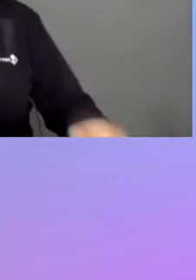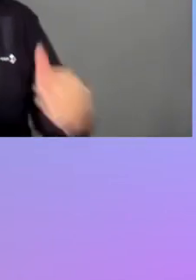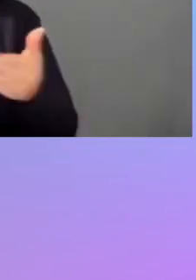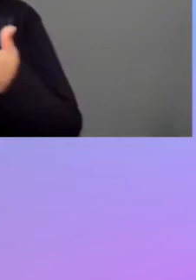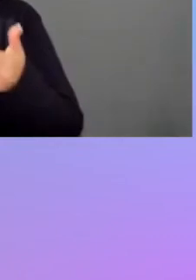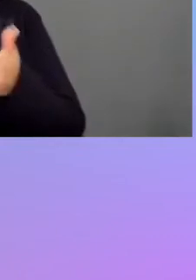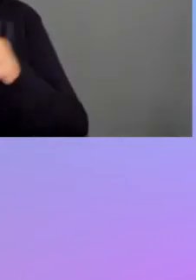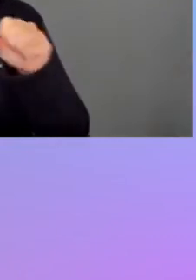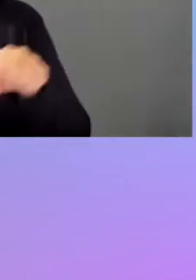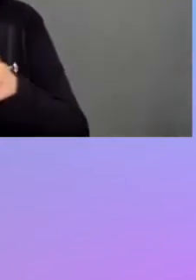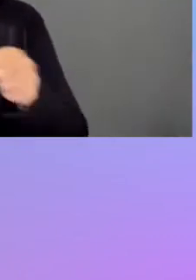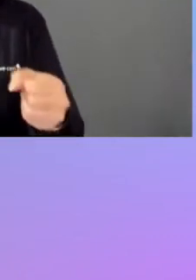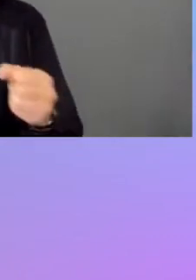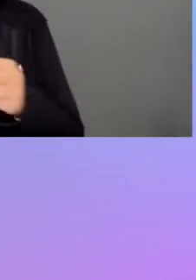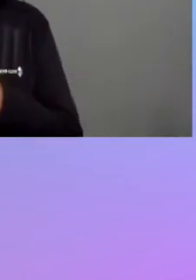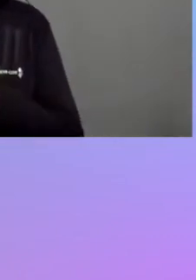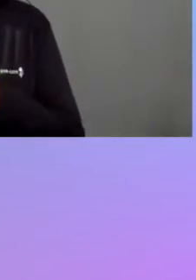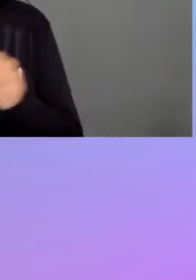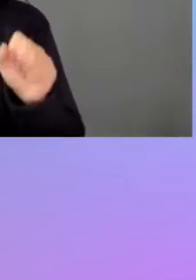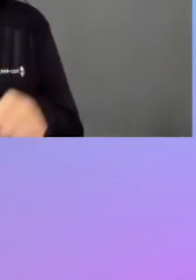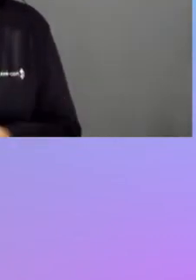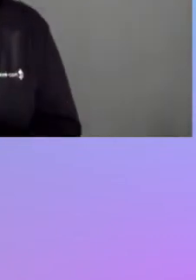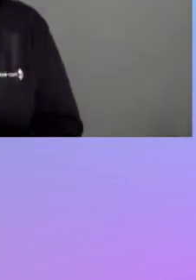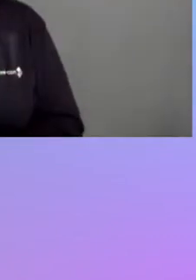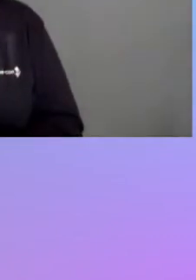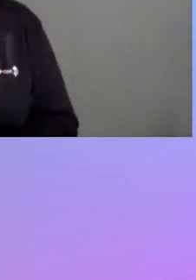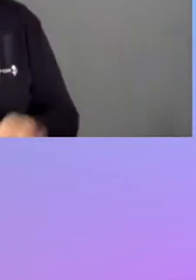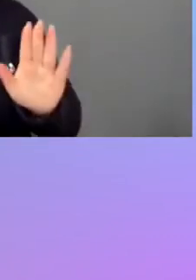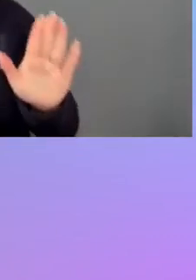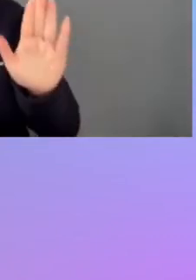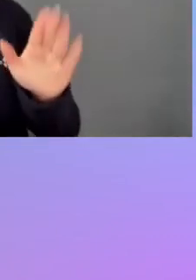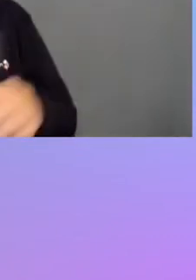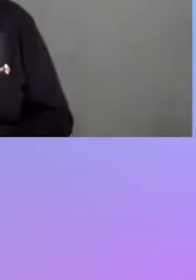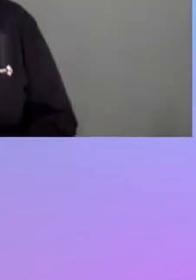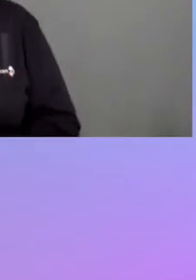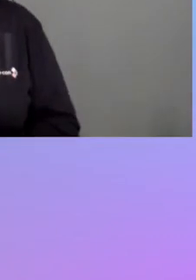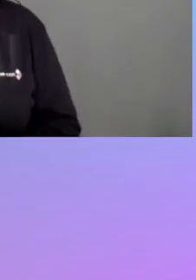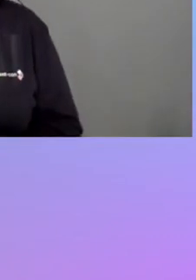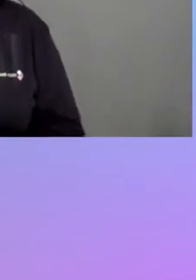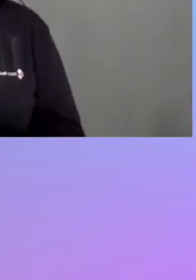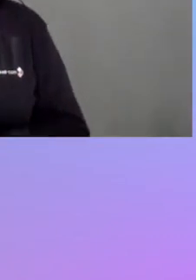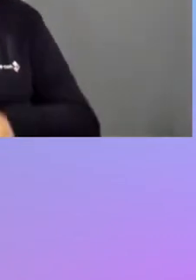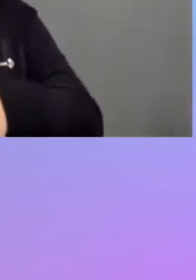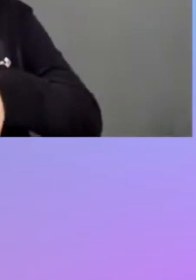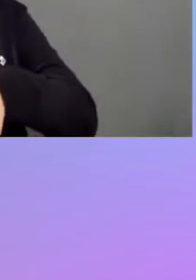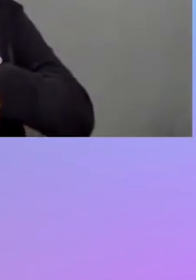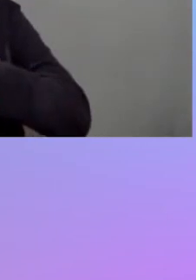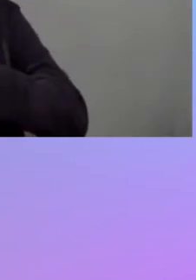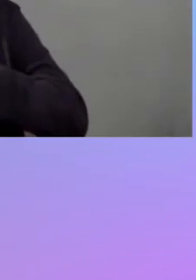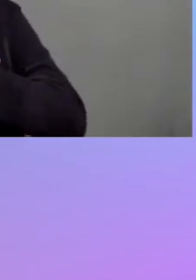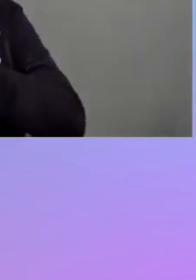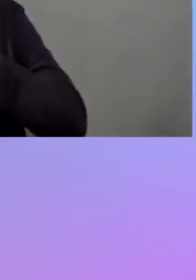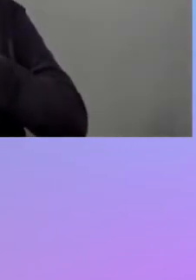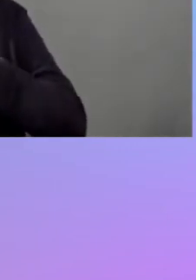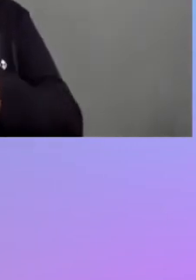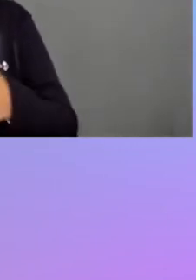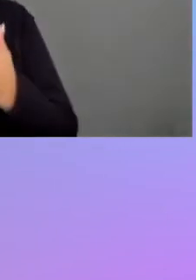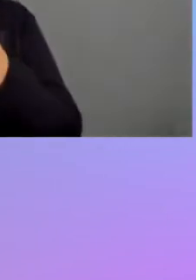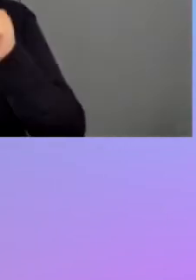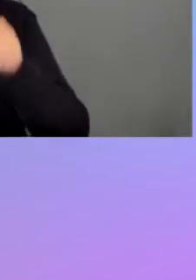with your effective communication application. That's the long winded way of how I can make a violation of the Ada.